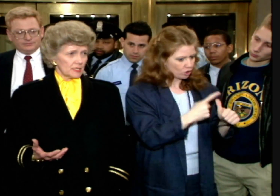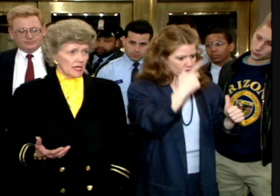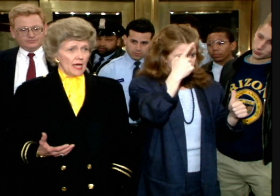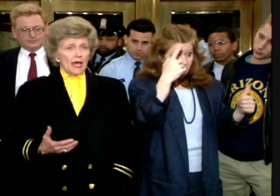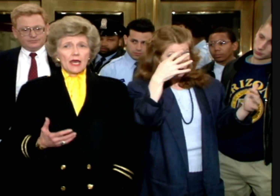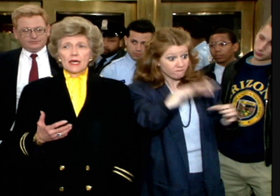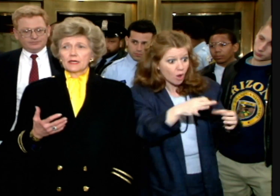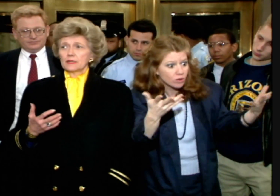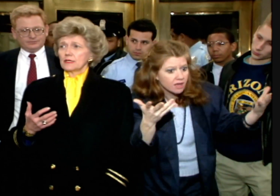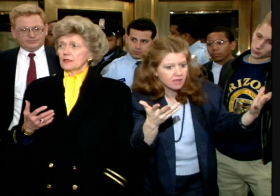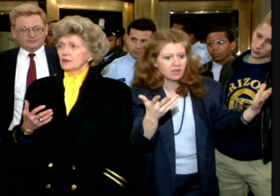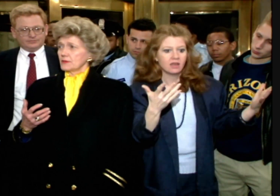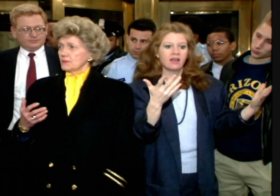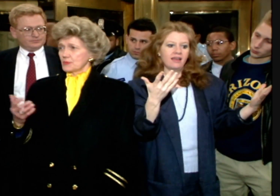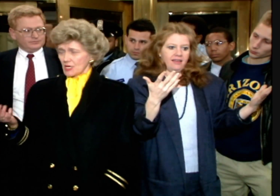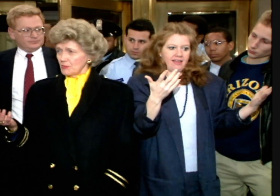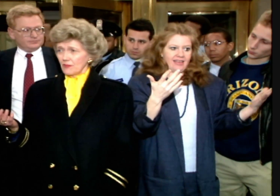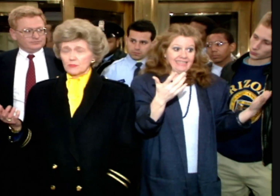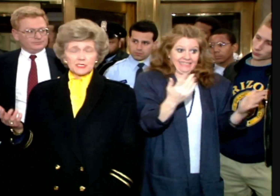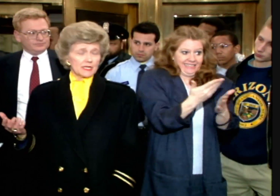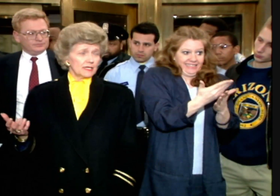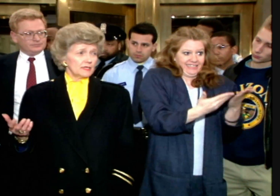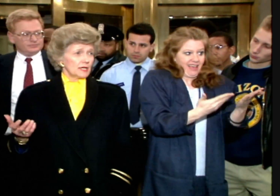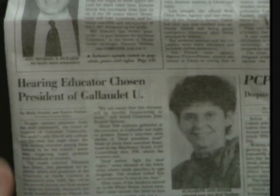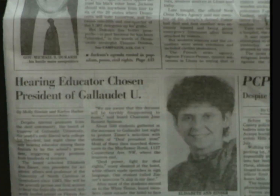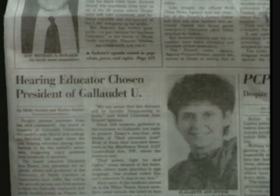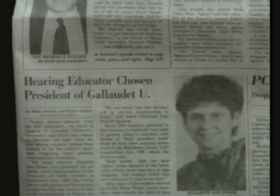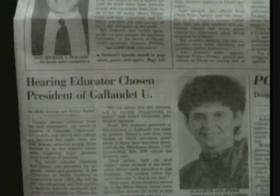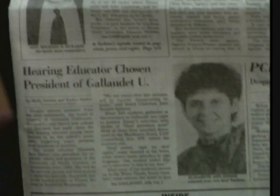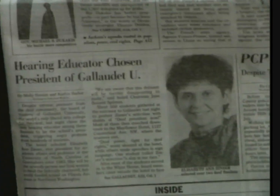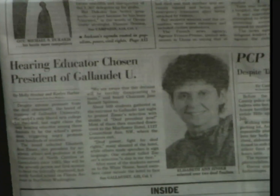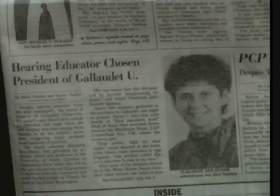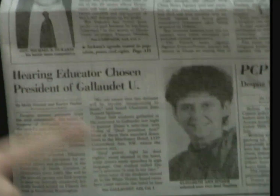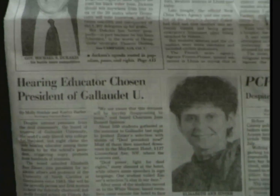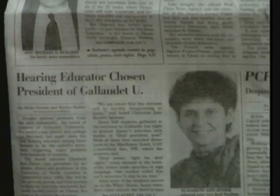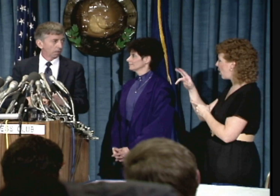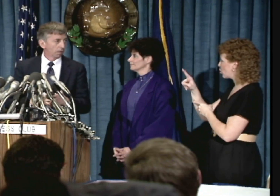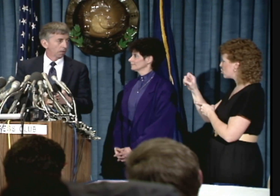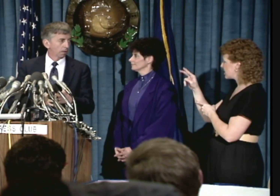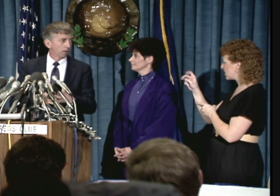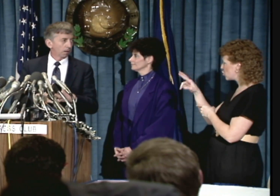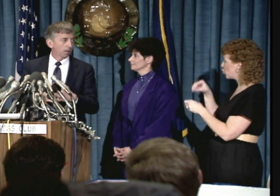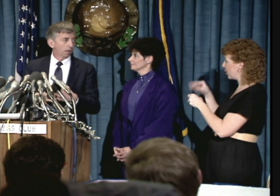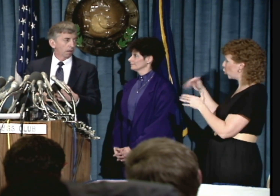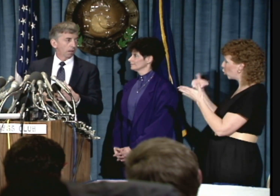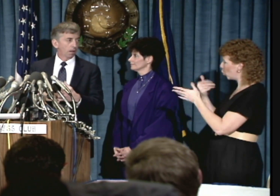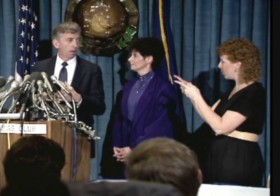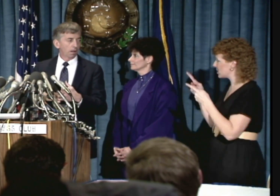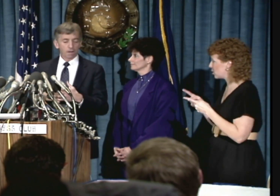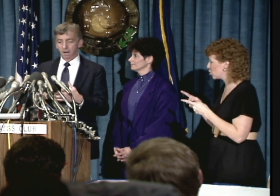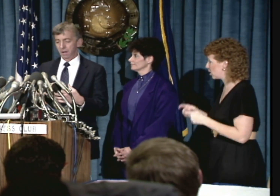and some of you said you didn't come to the rally. Reporter: ...in her new position?